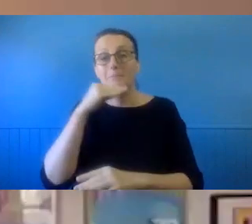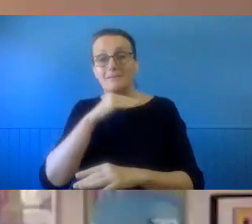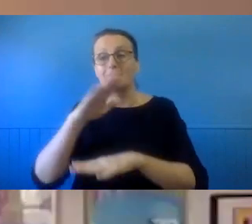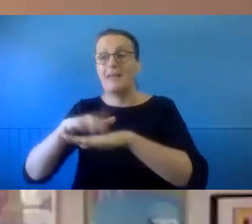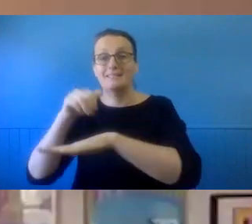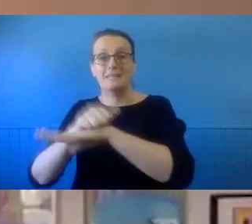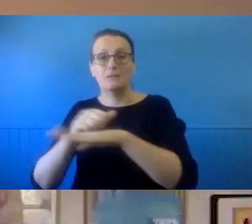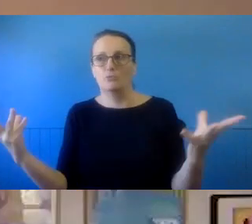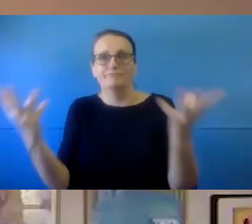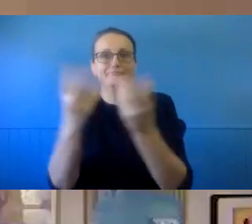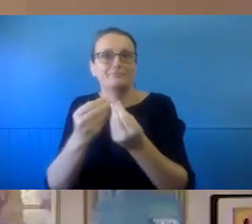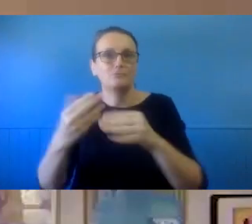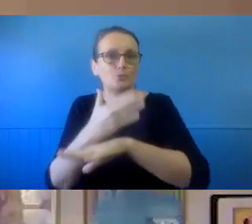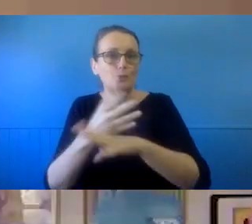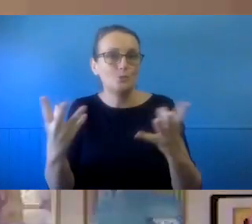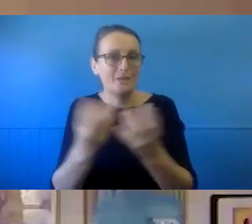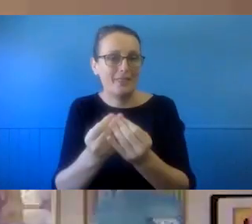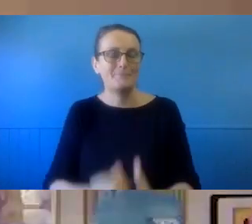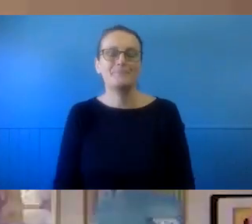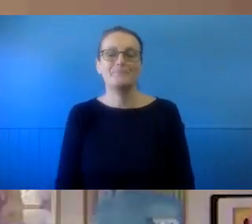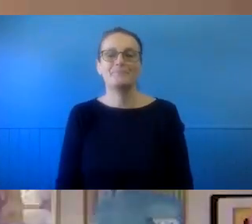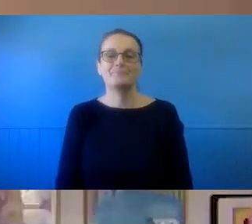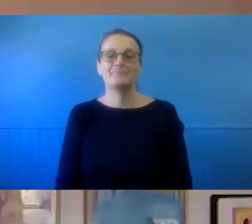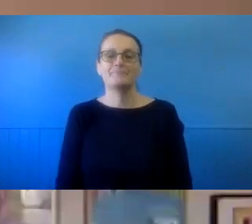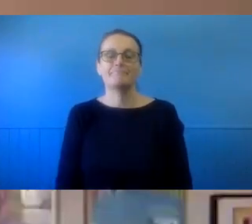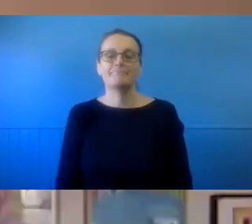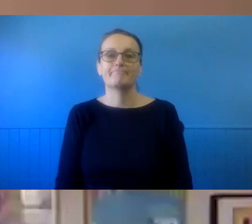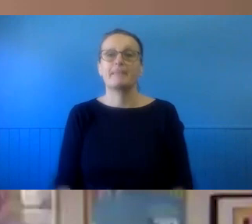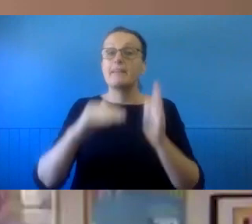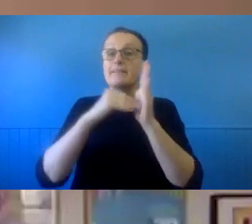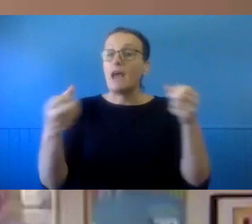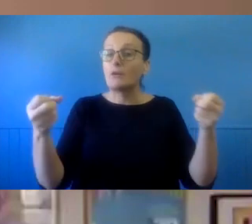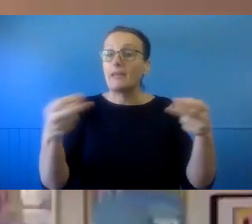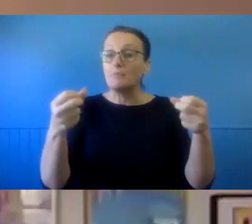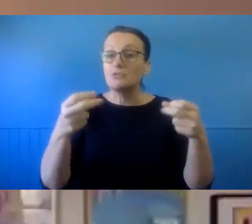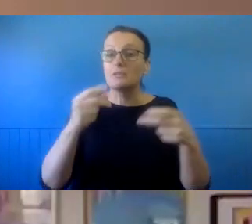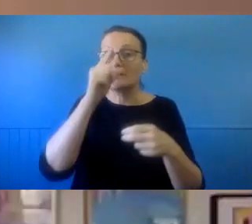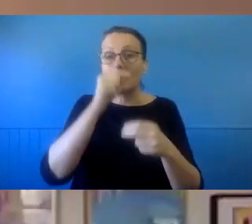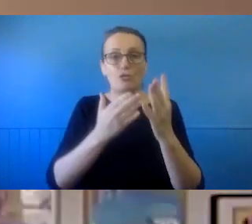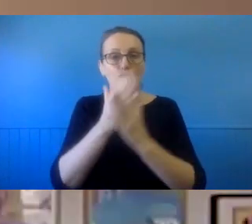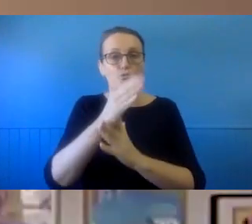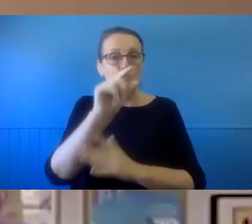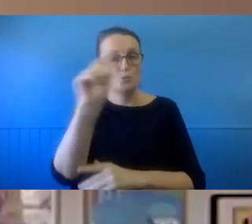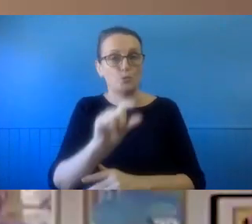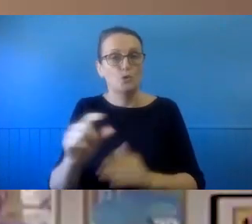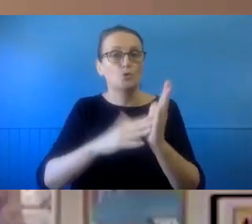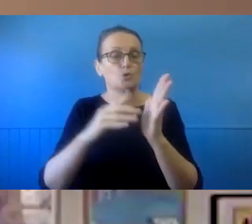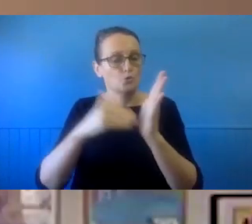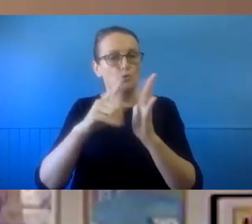Some quick housekeeping before we get started. Live captioning is now available via Zoom and should have started automatically below for you.